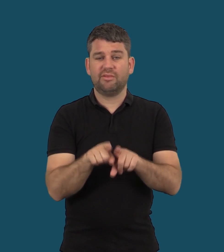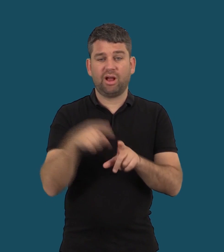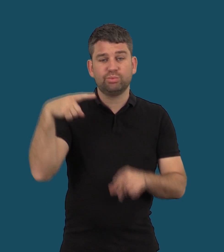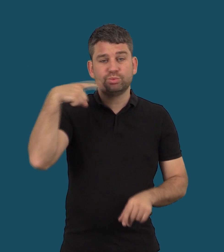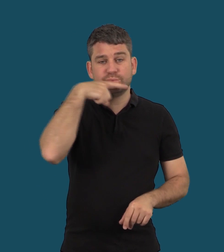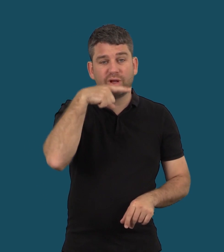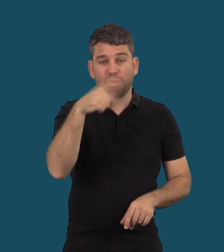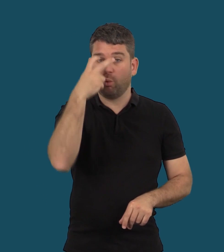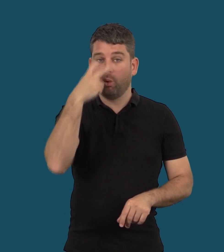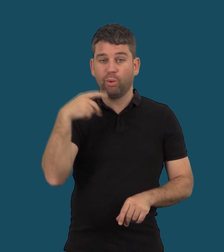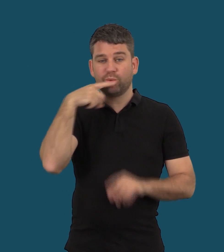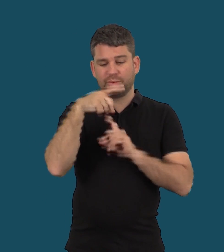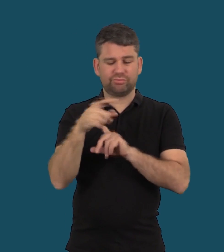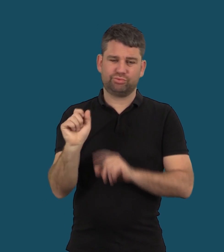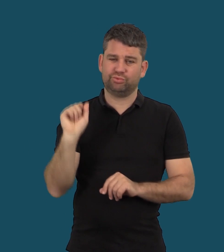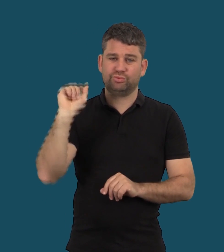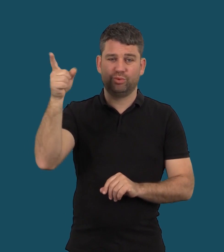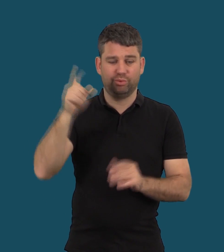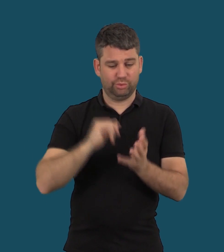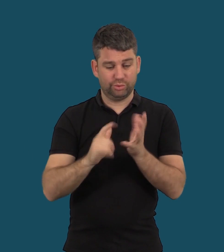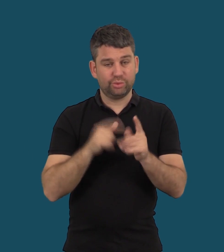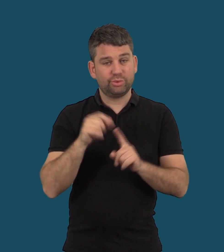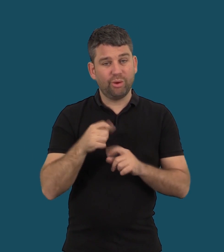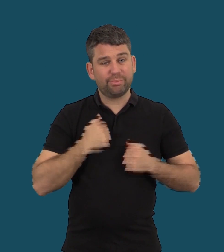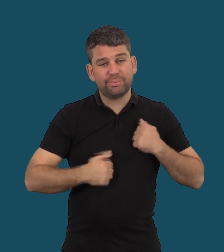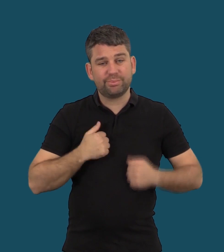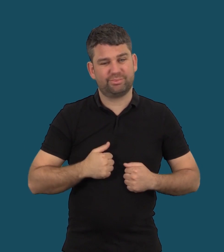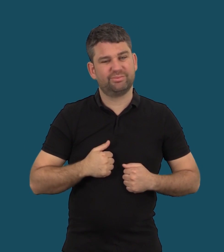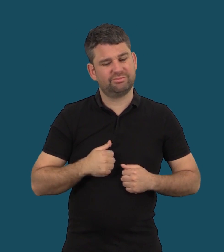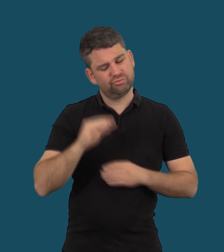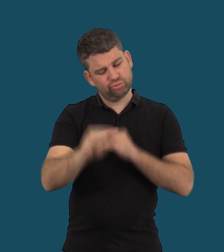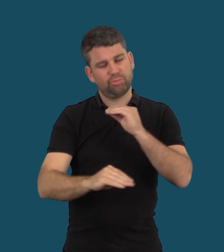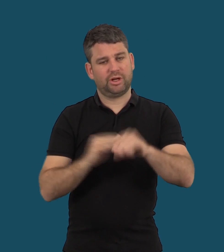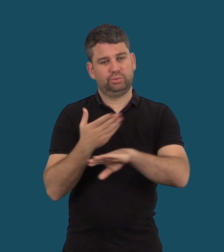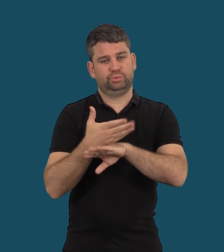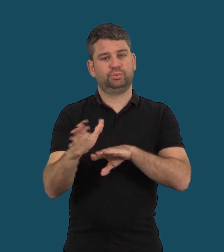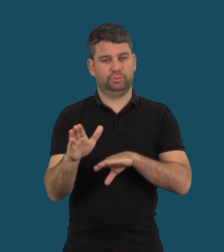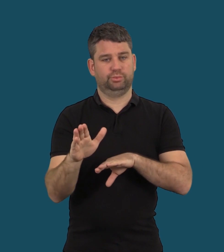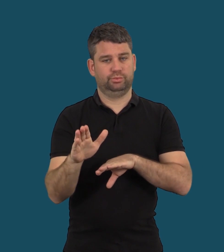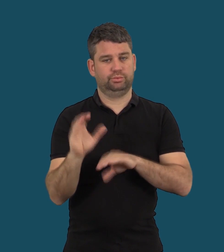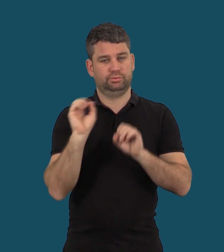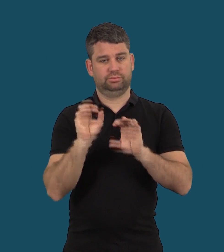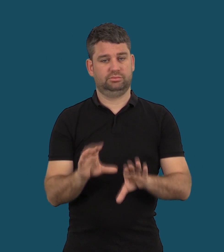You may also need to replace any toiletries that may have been contaminated by flood water.